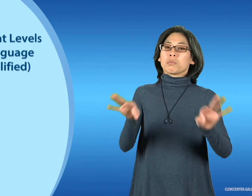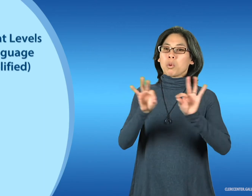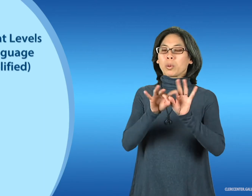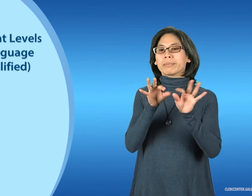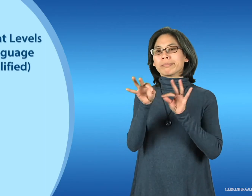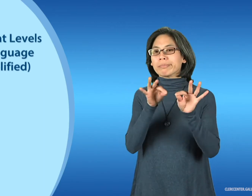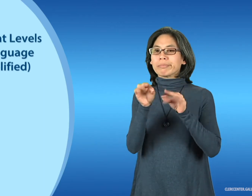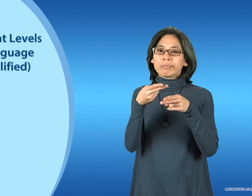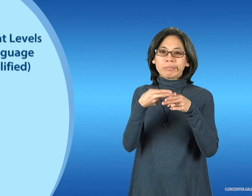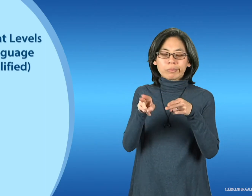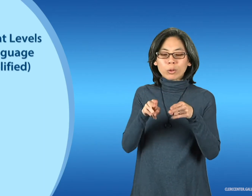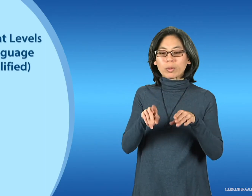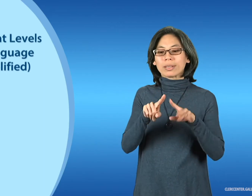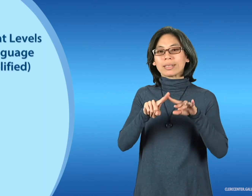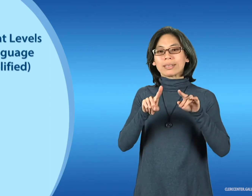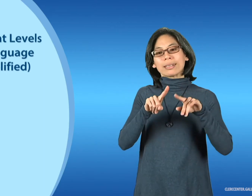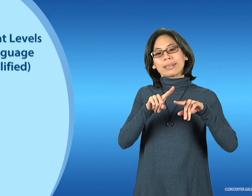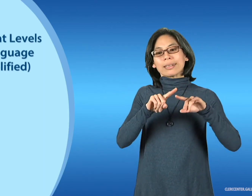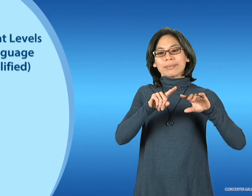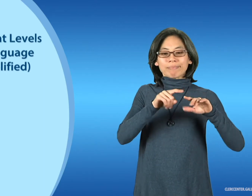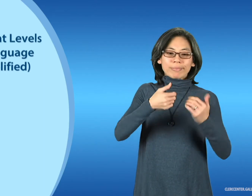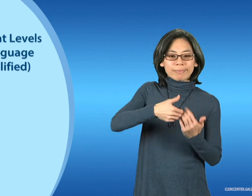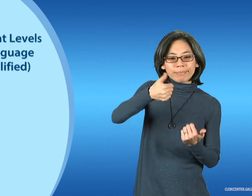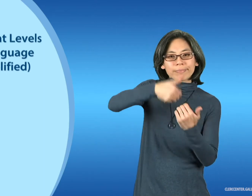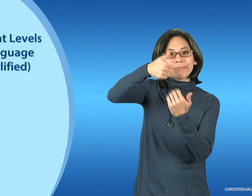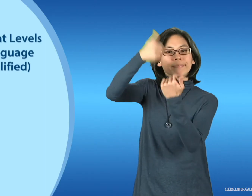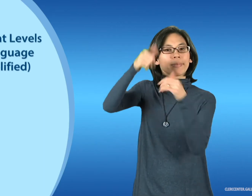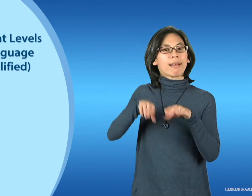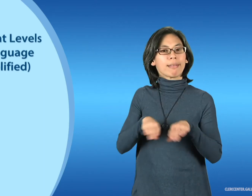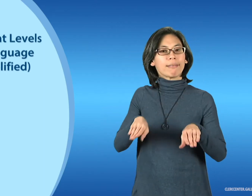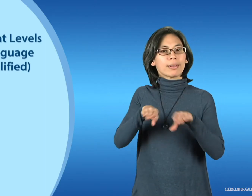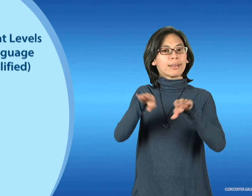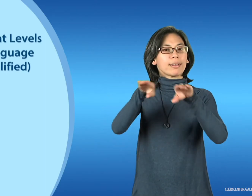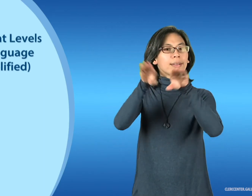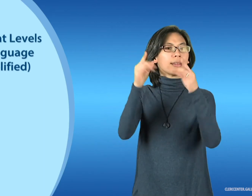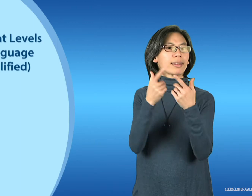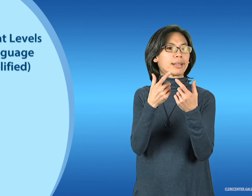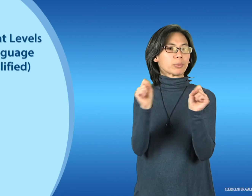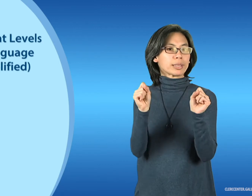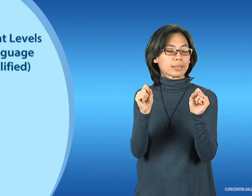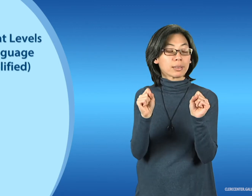It's important to explain very briefly about the different levels of language.